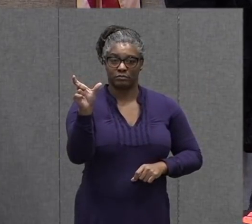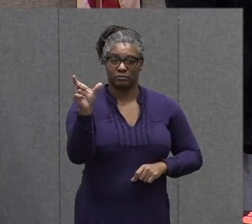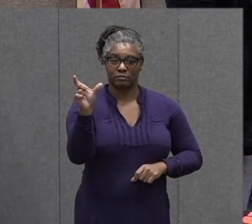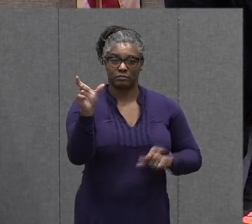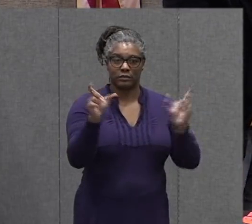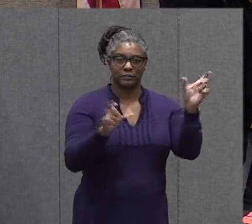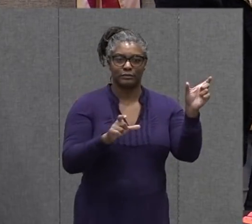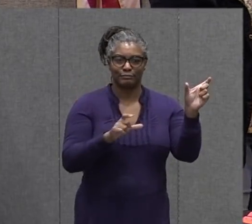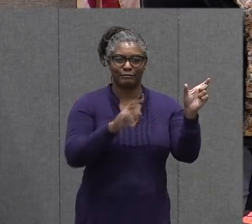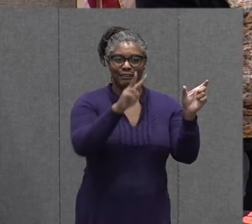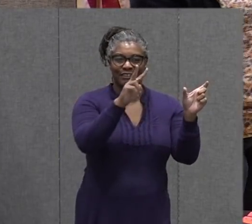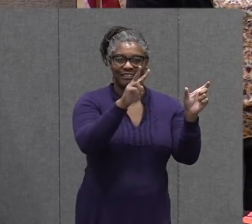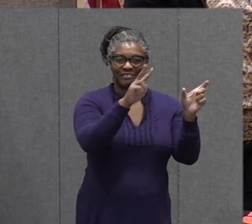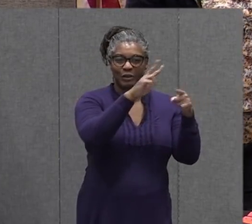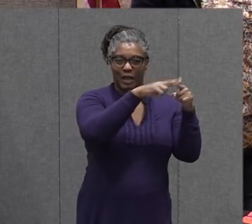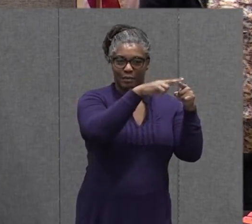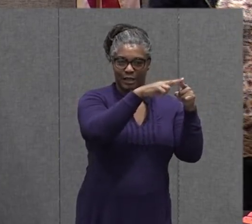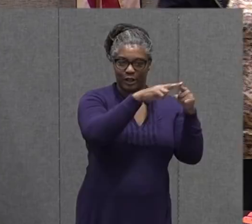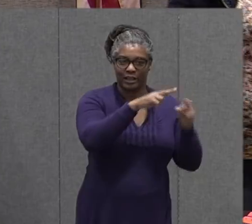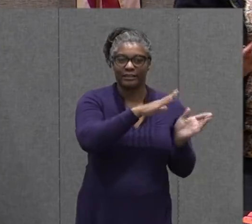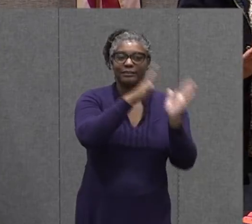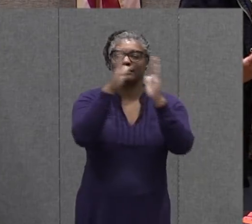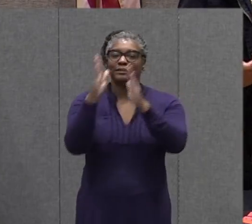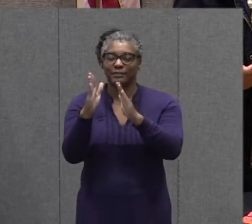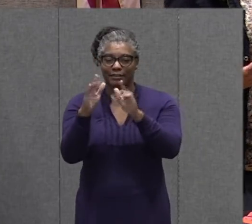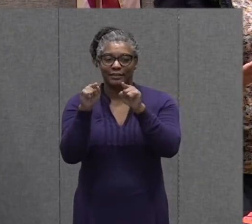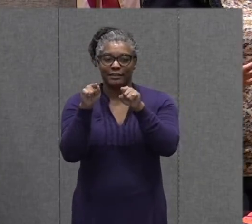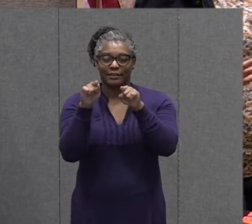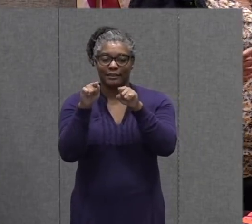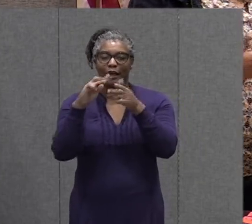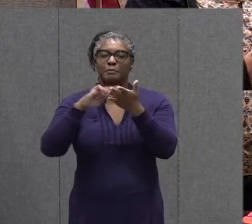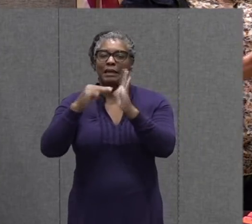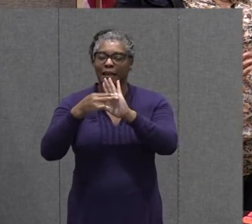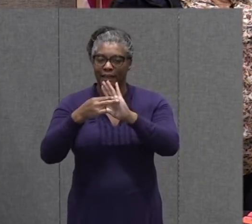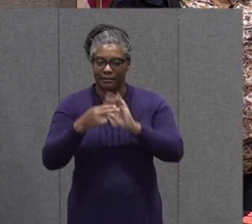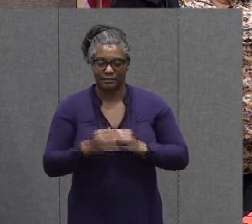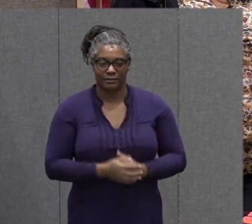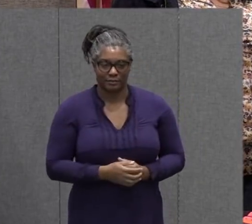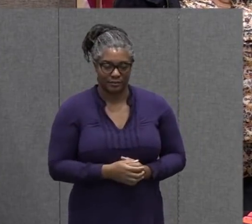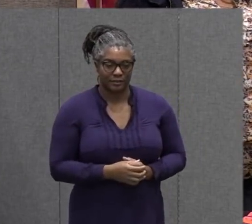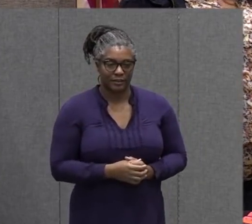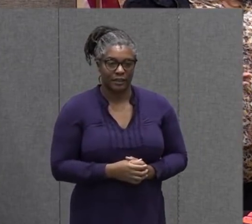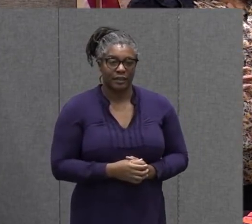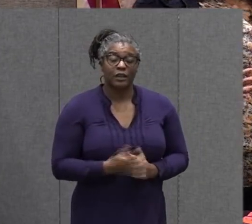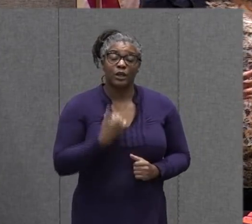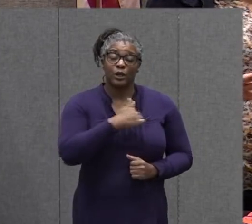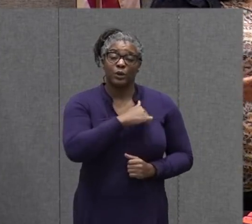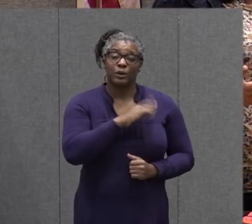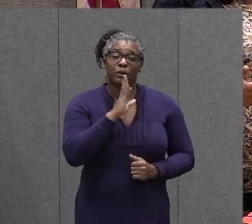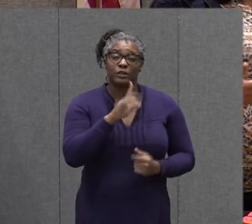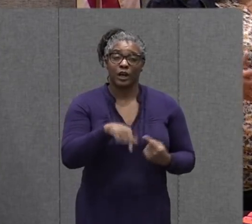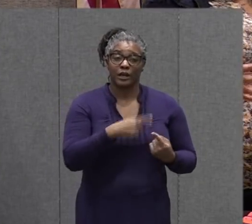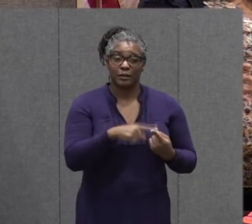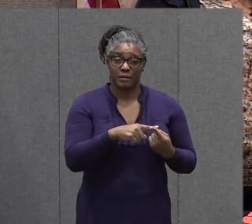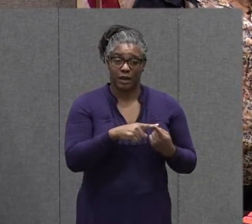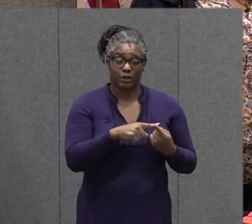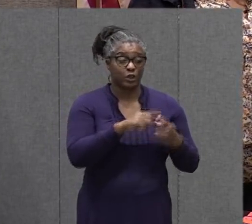Remember, our meanings are meaningful to us. [Miss Martindale] Right. Miss Garcia] So, we will discuss what the words mean. But, the way that you hear it,